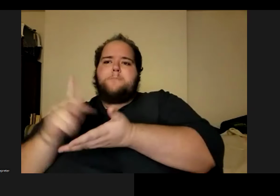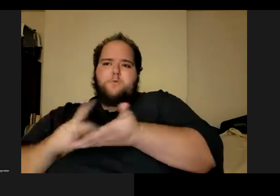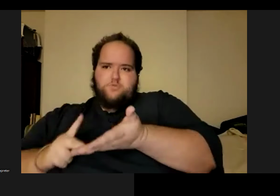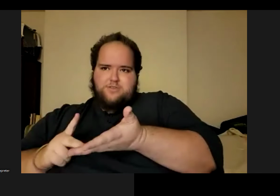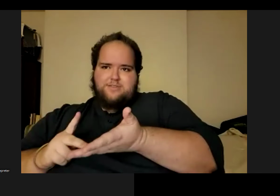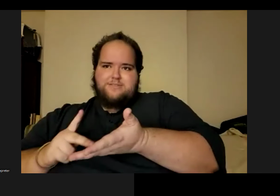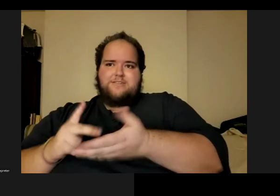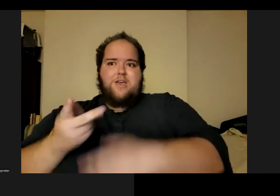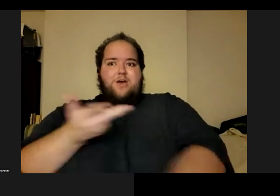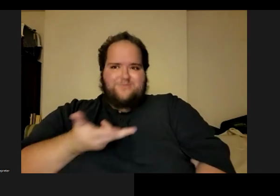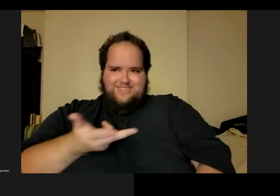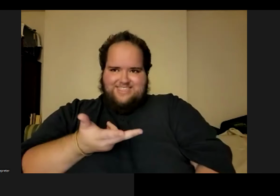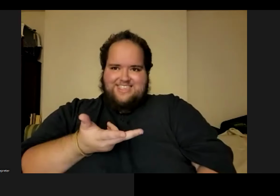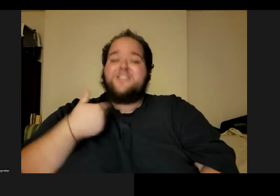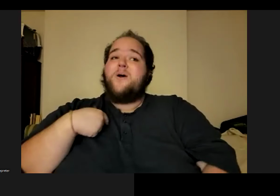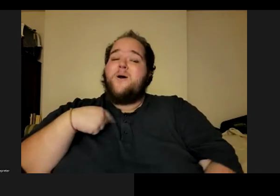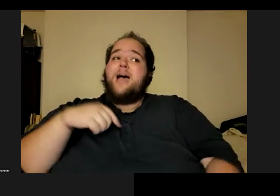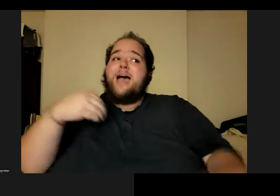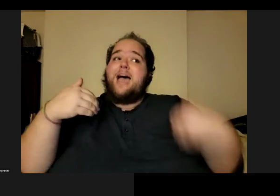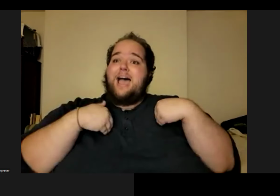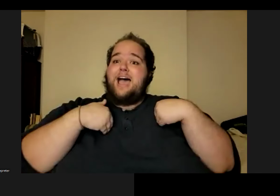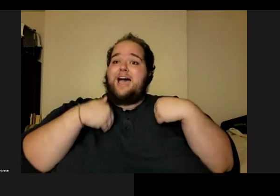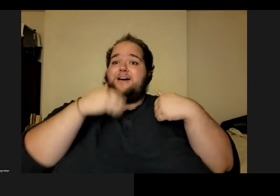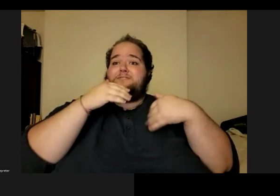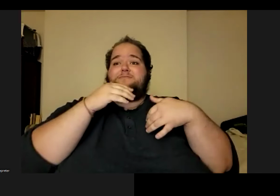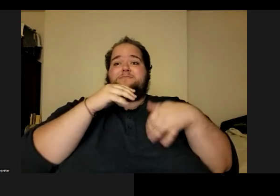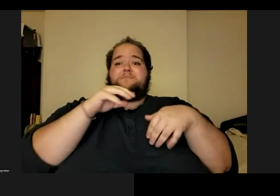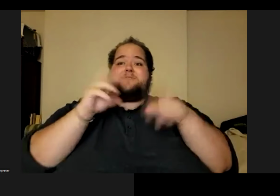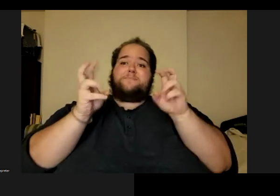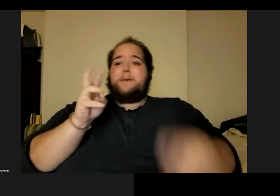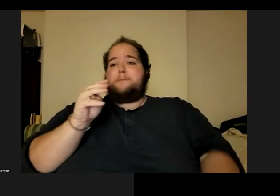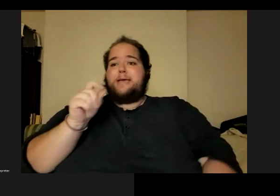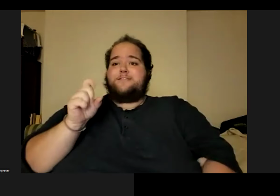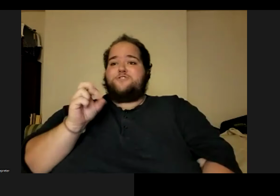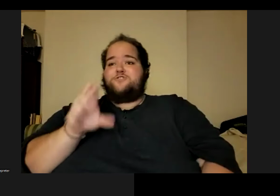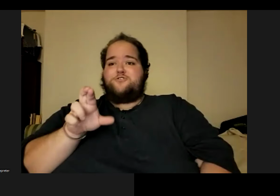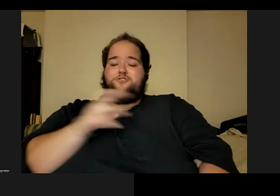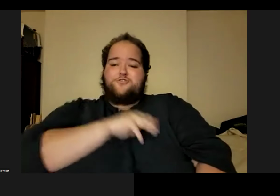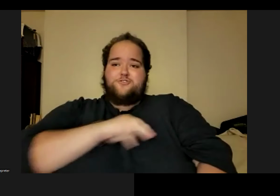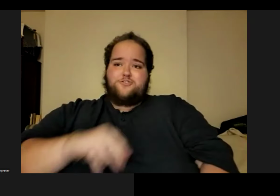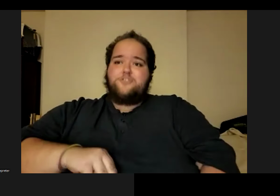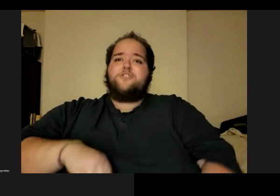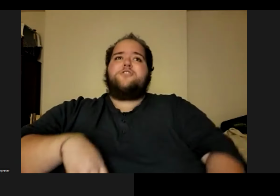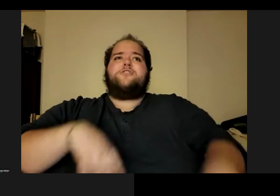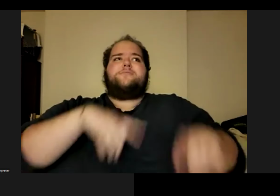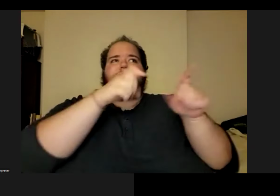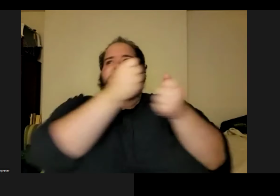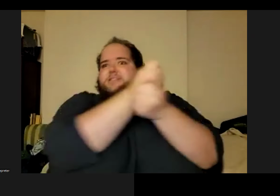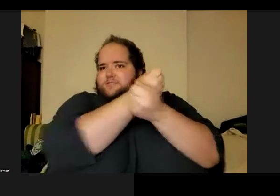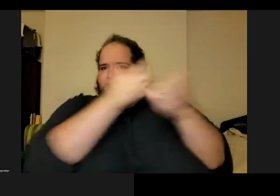my main CV, which is I just put everything on it. And then I have my CV where I highlight my